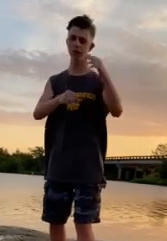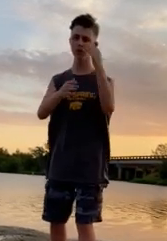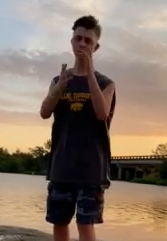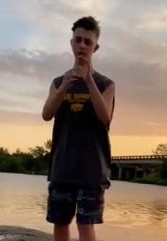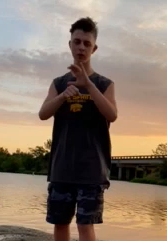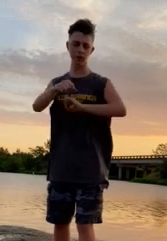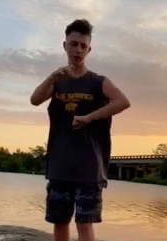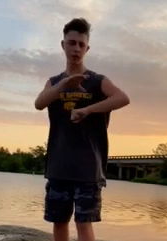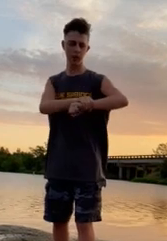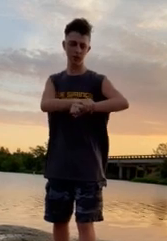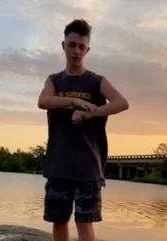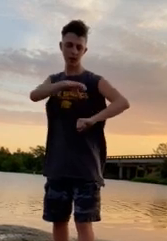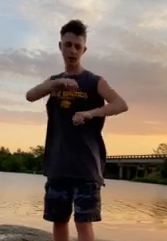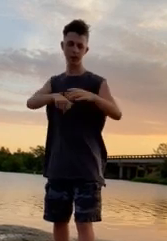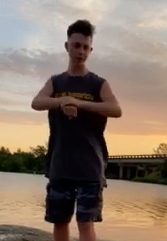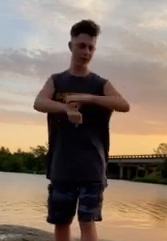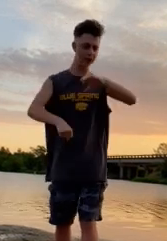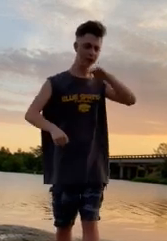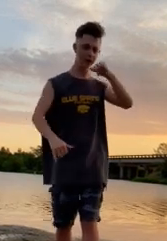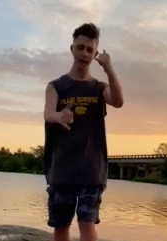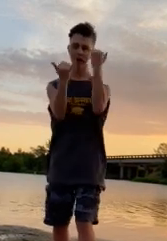Those chains fell at my feet